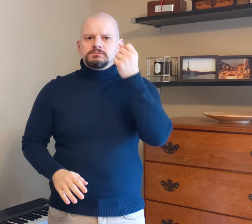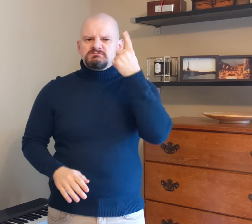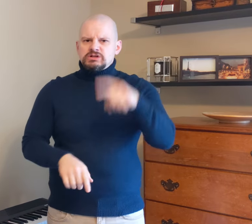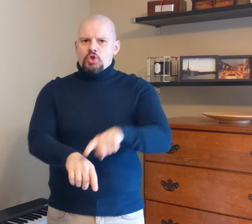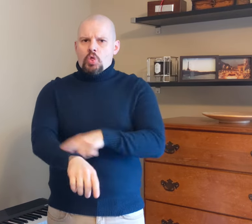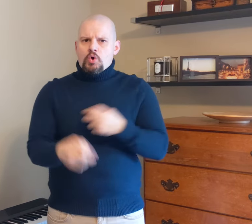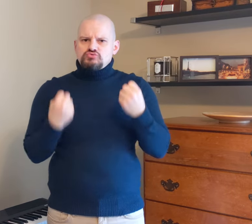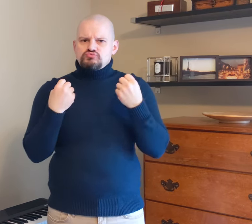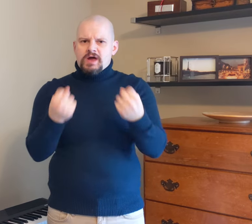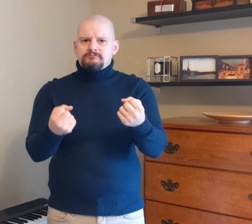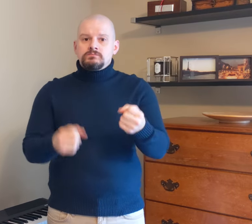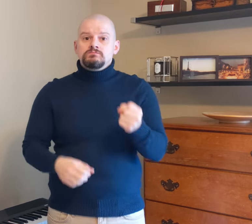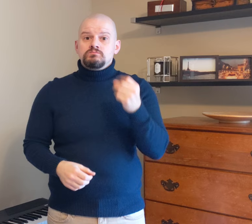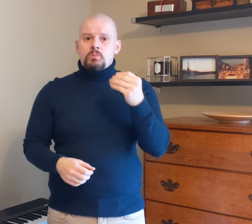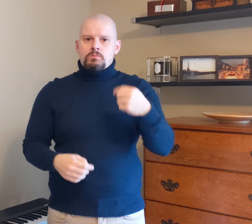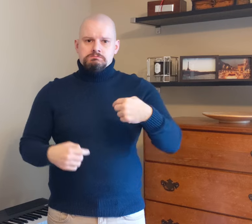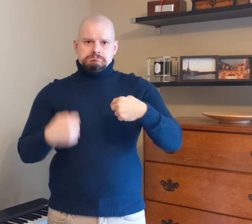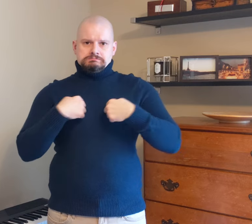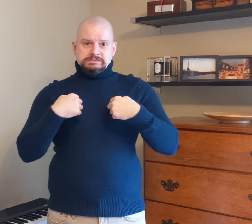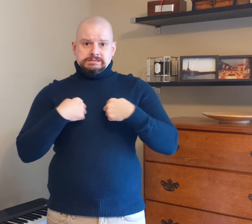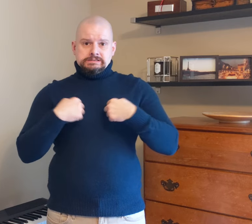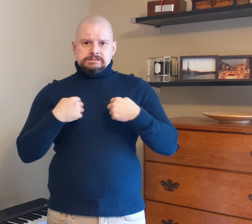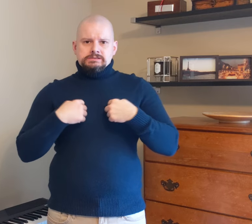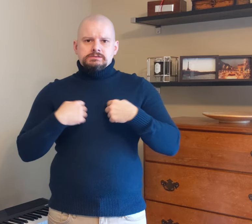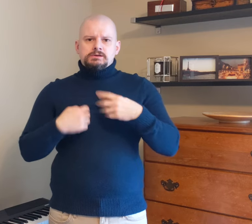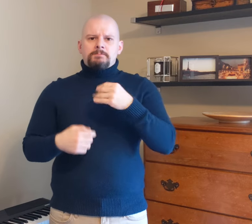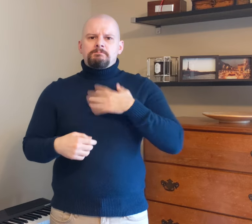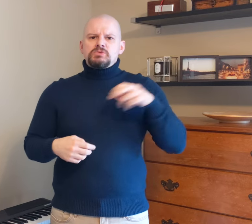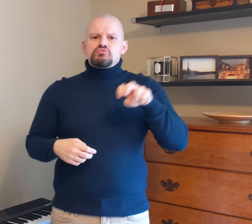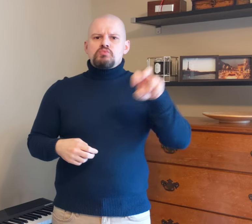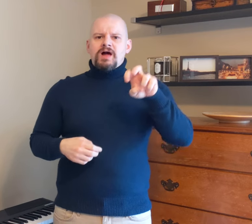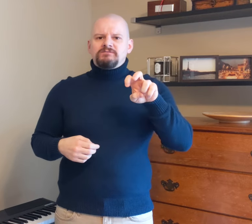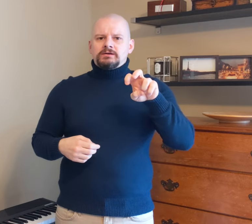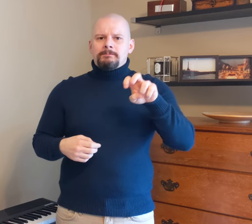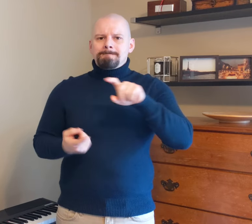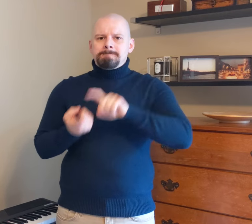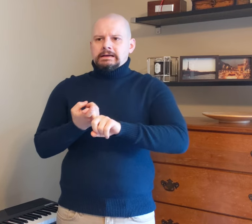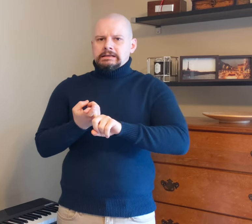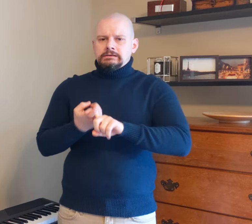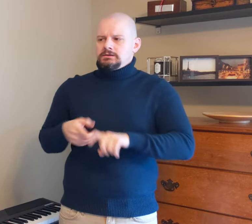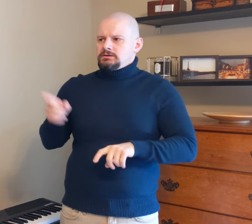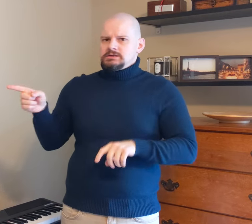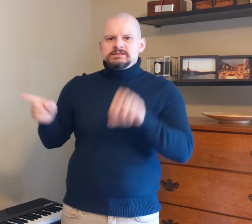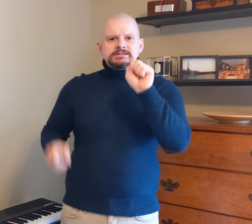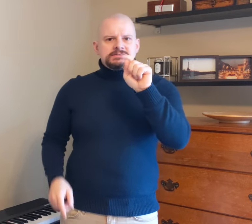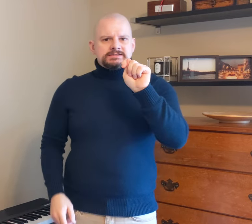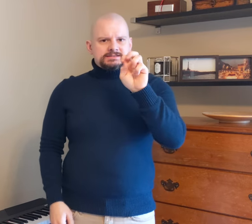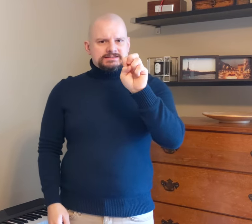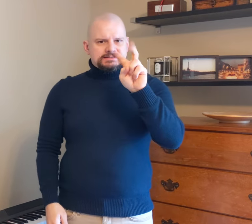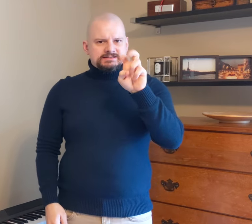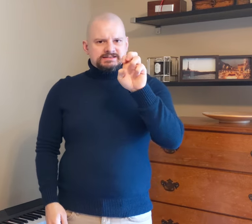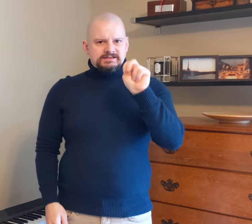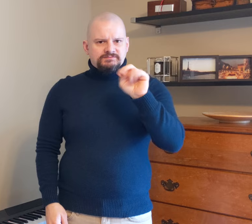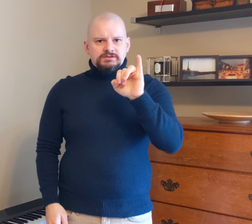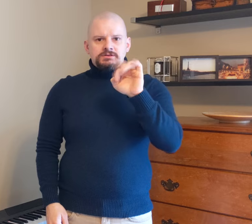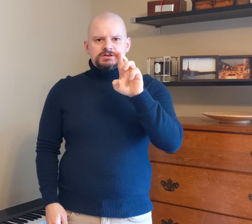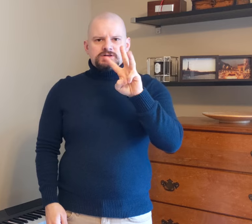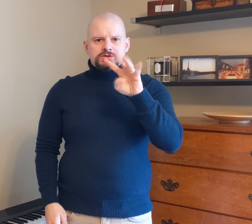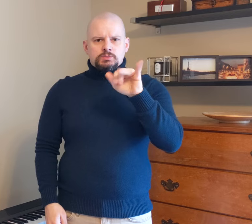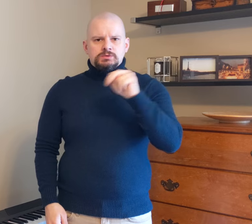It was a long drive so, my travelling buddy, Steven Irwin and I